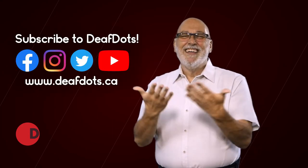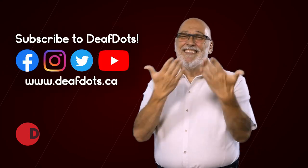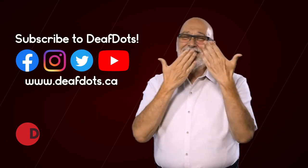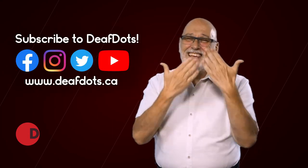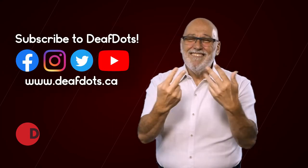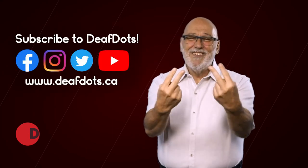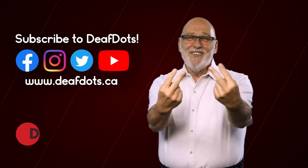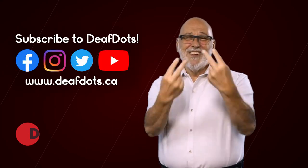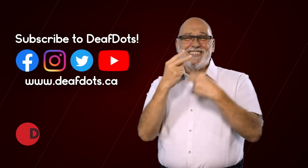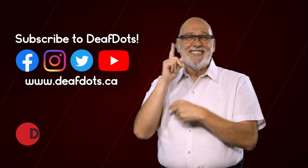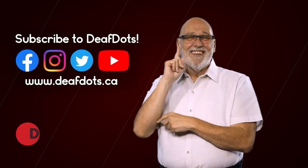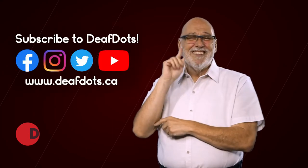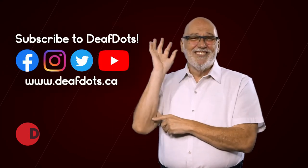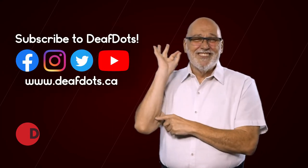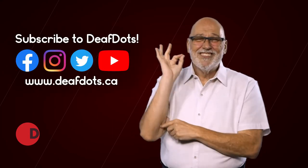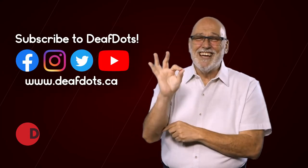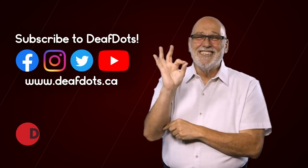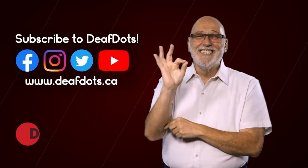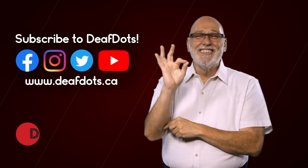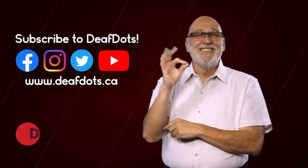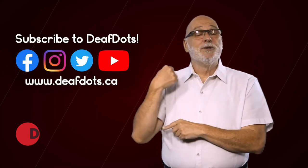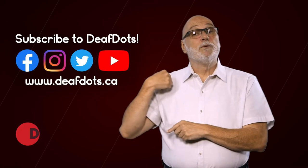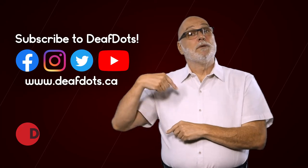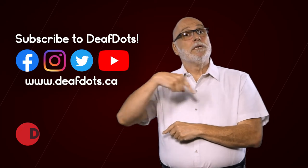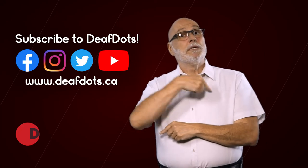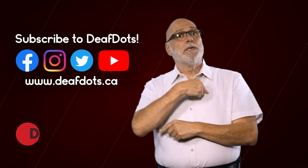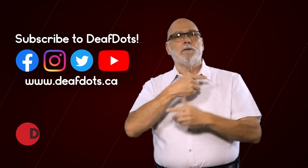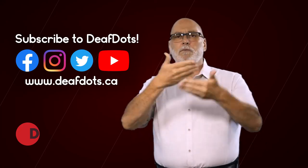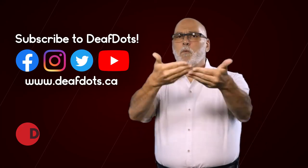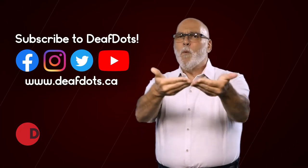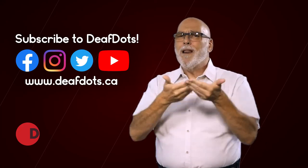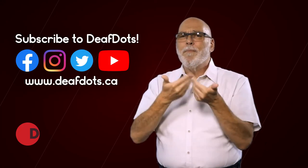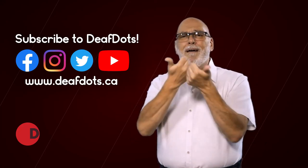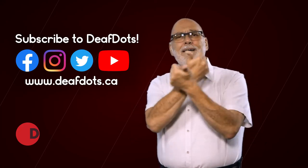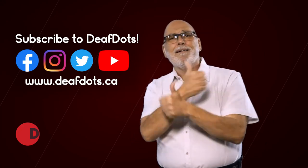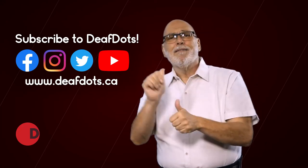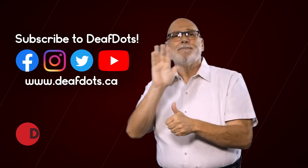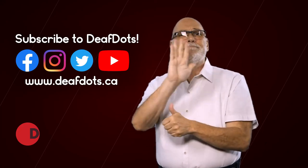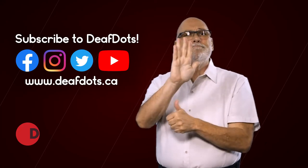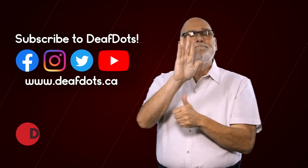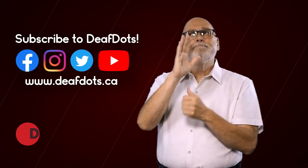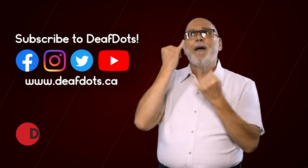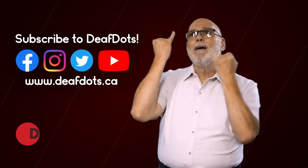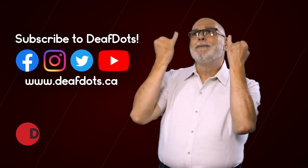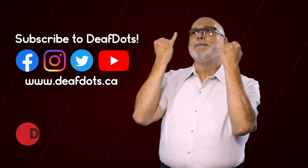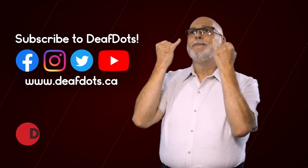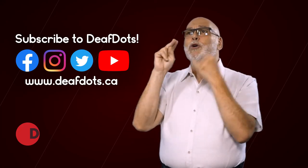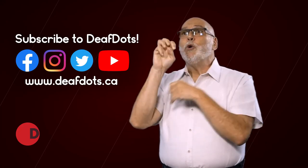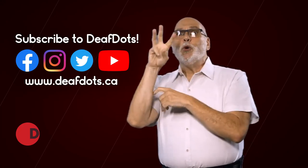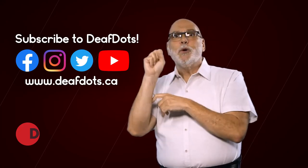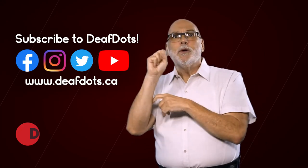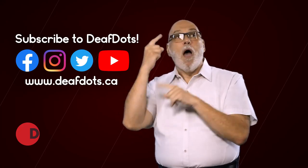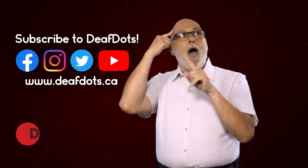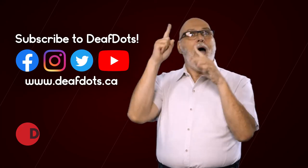Thank you for watching this report.